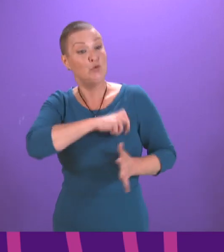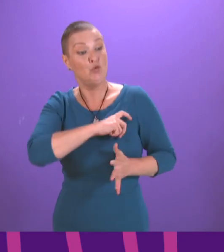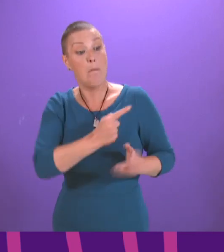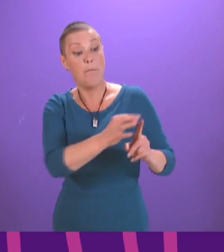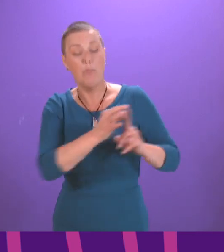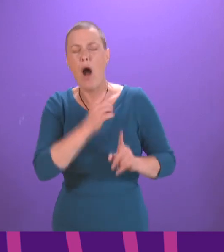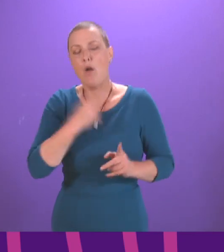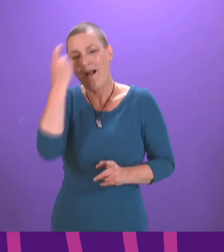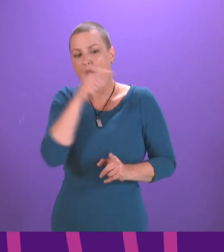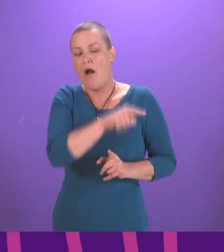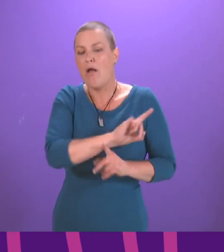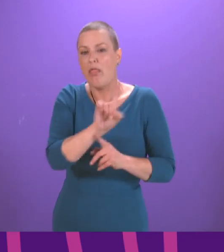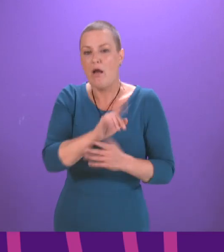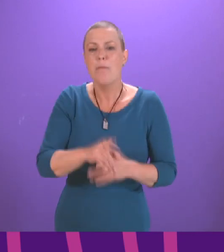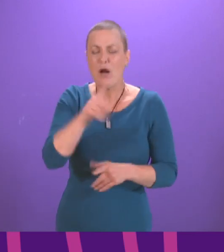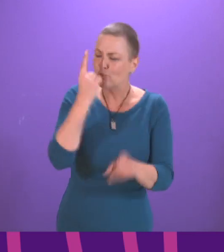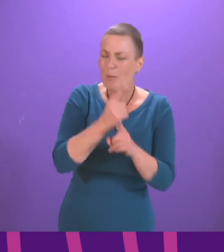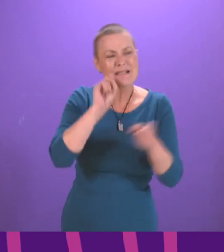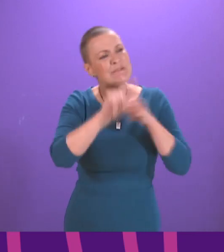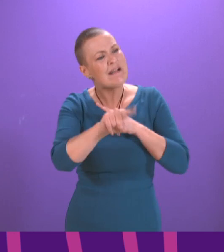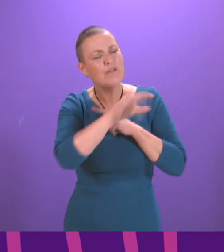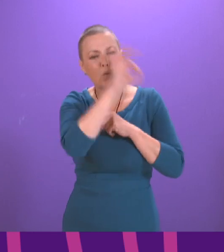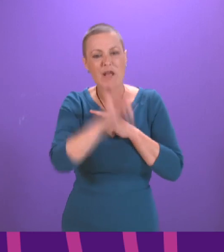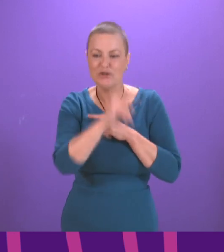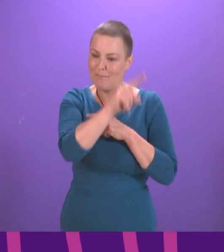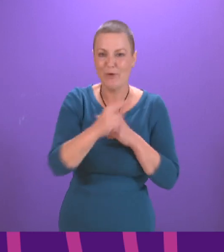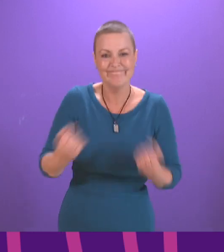On the question about enforcement powers, one of the changes that Patrick Harvie will